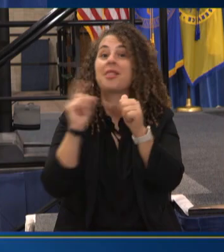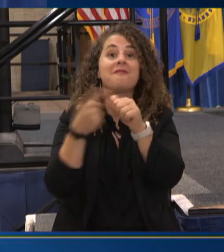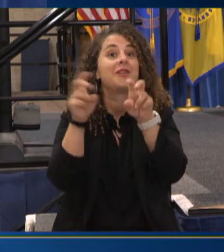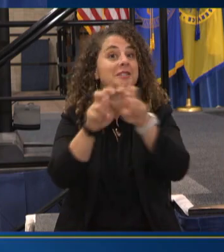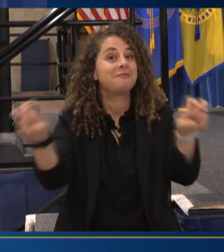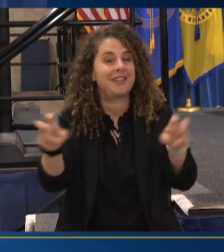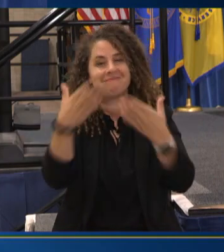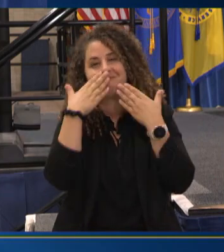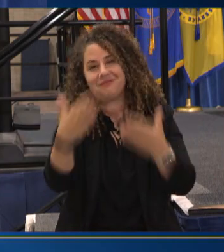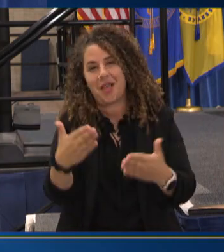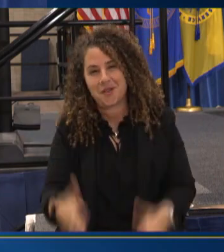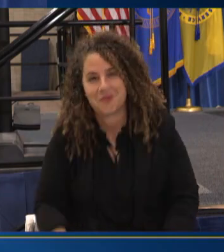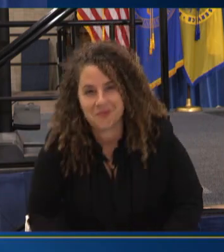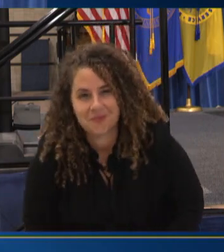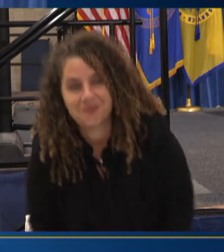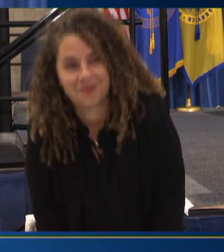Thank you so much.